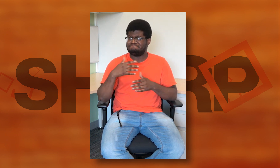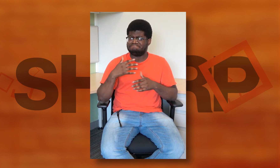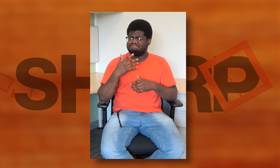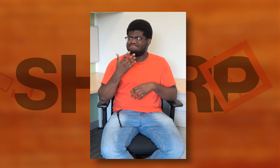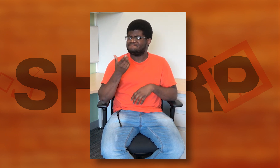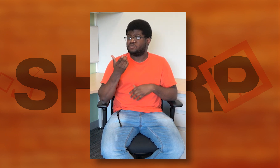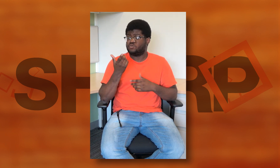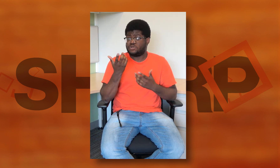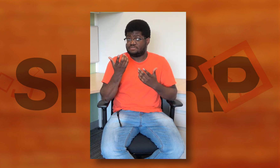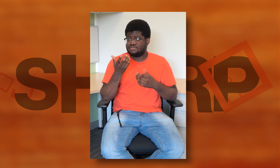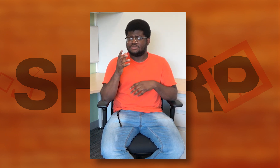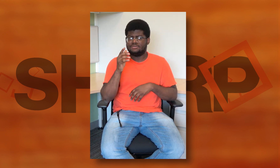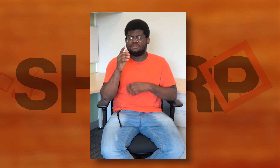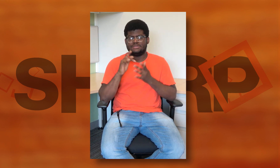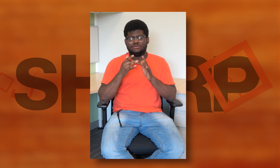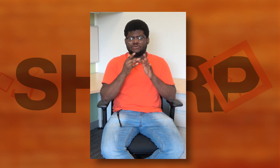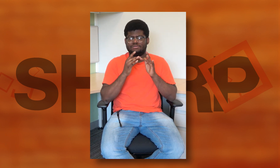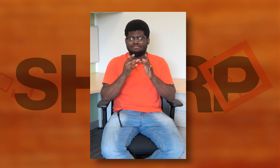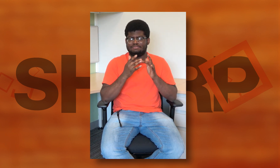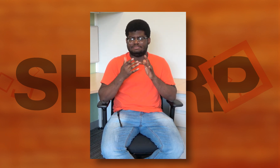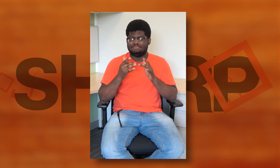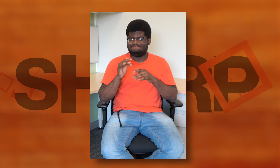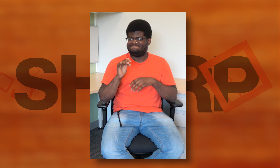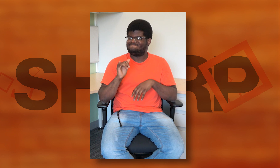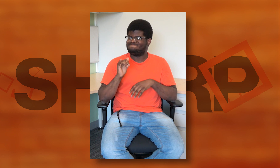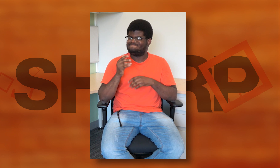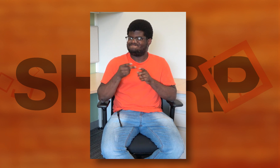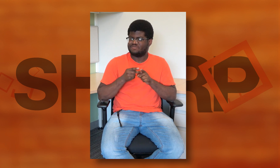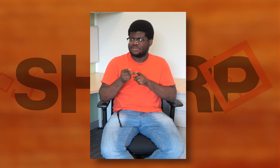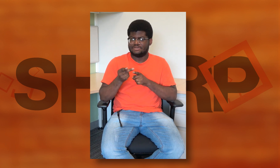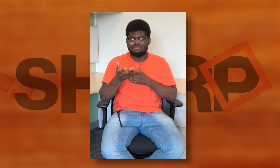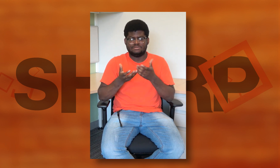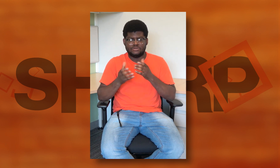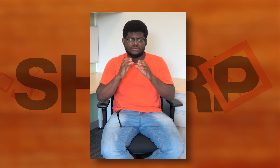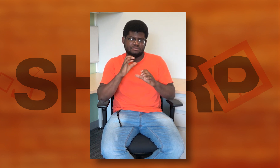to improve my teamwork and communication skills.